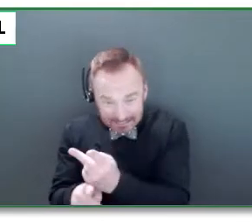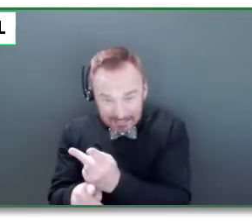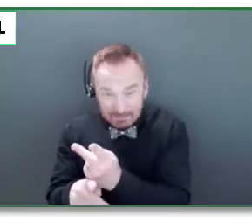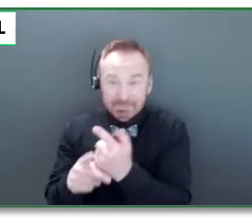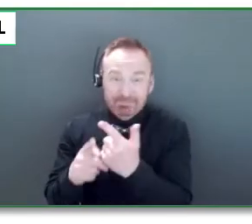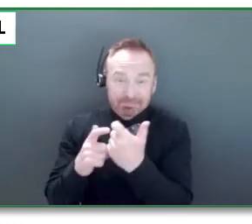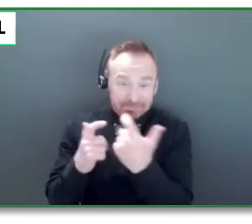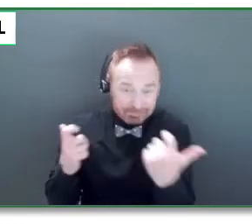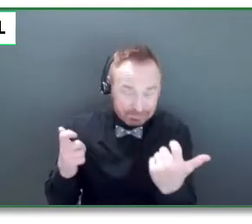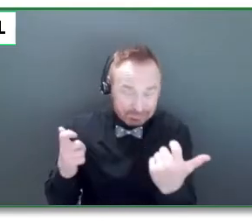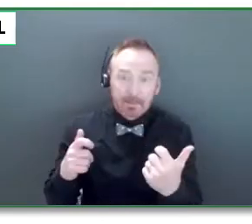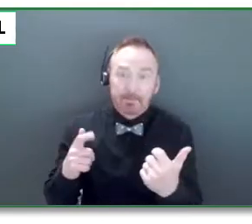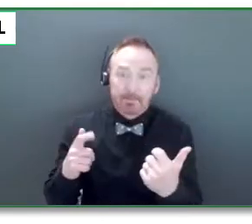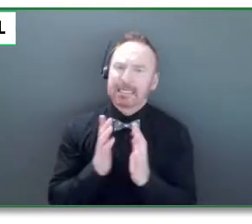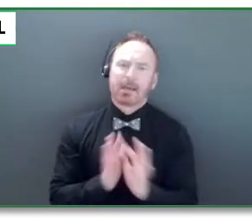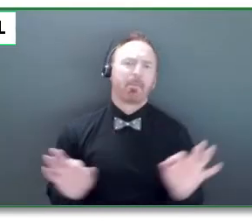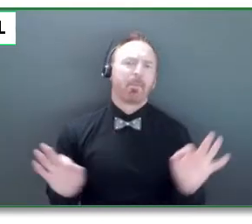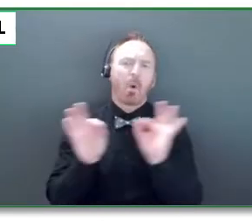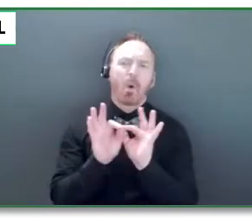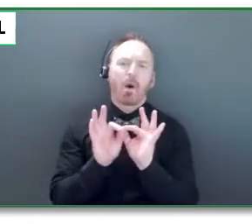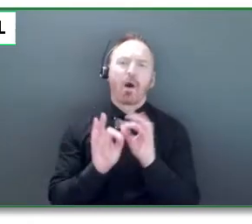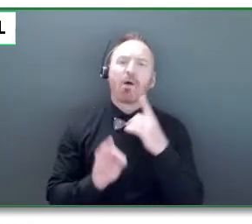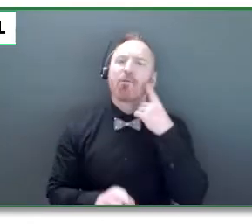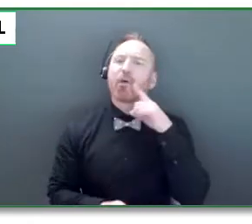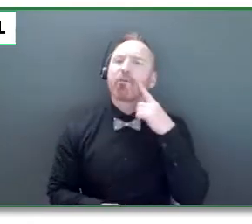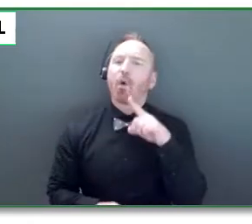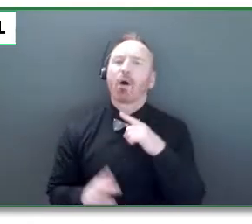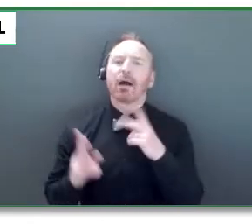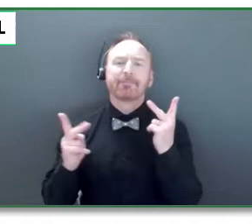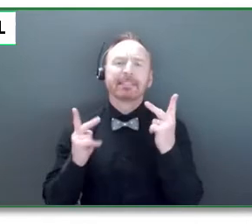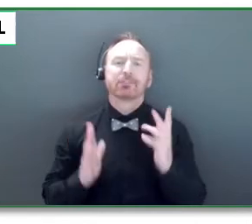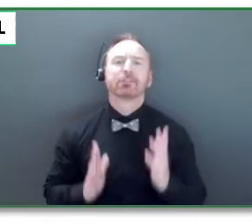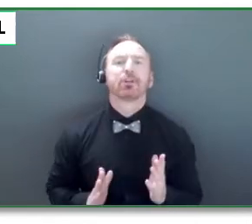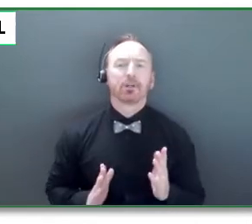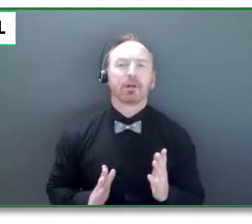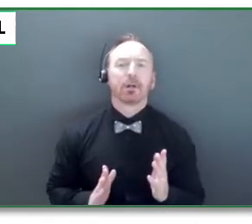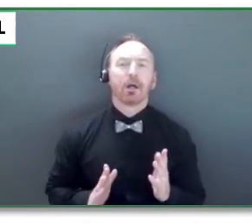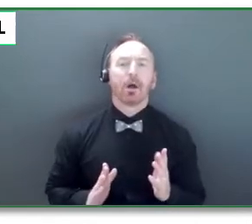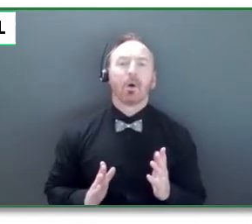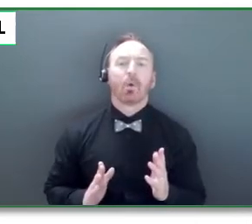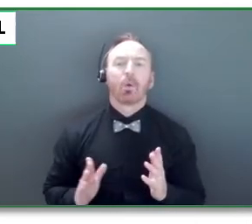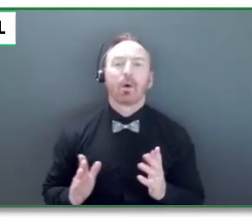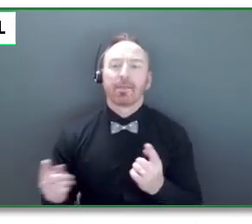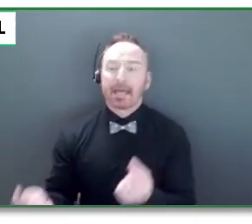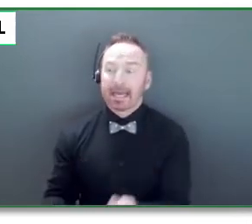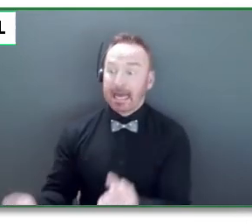when they get to the park and they need information right away.